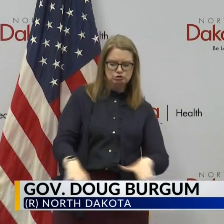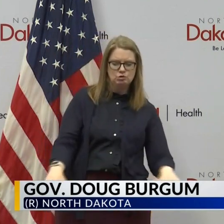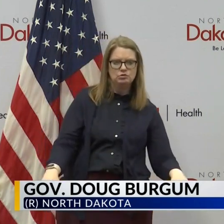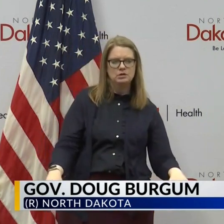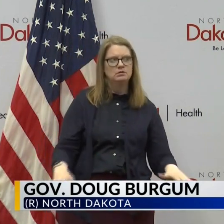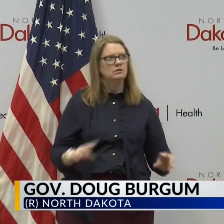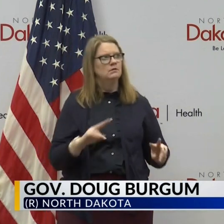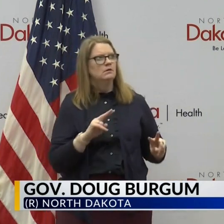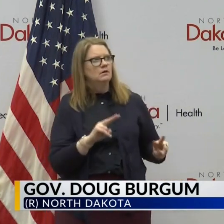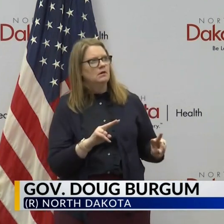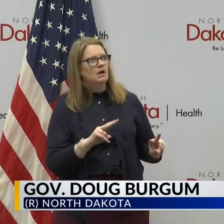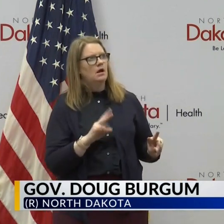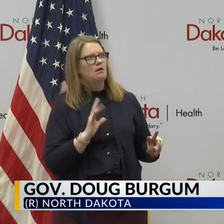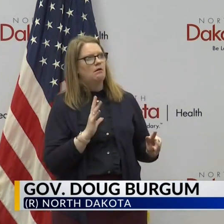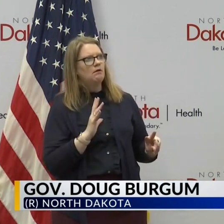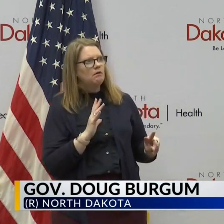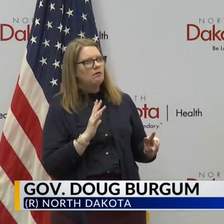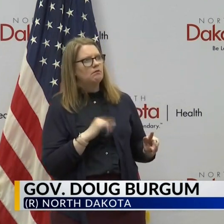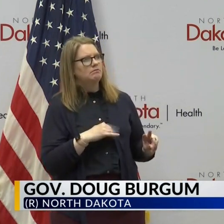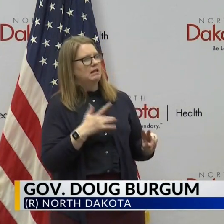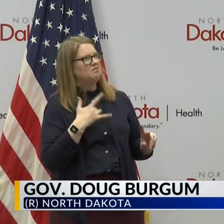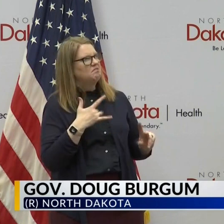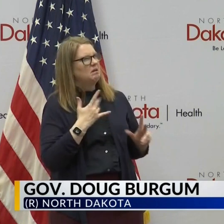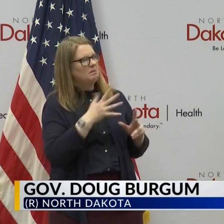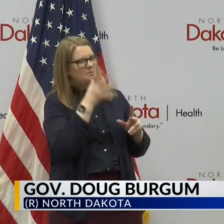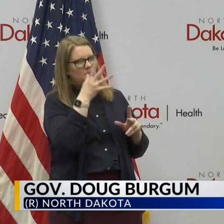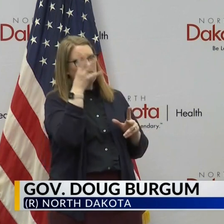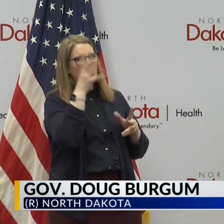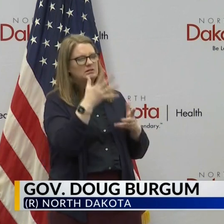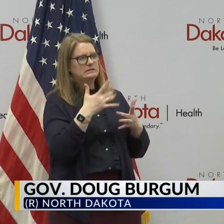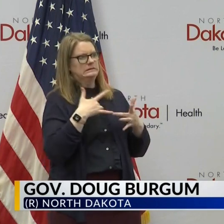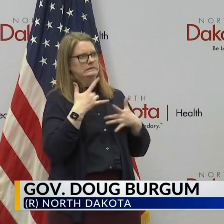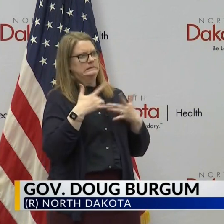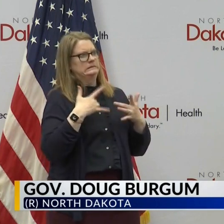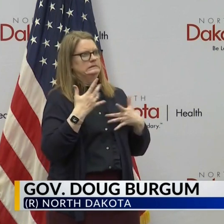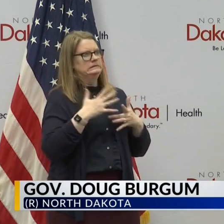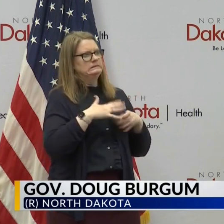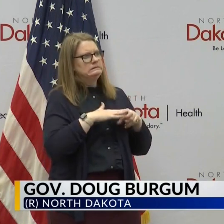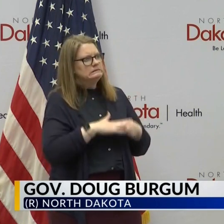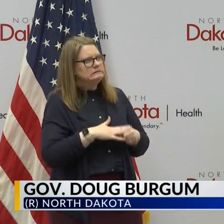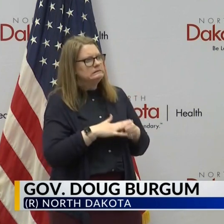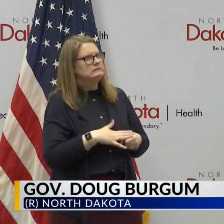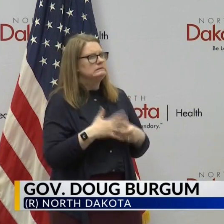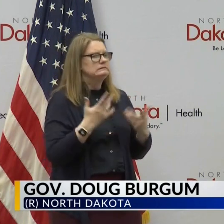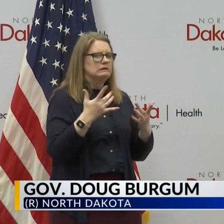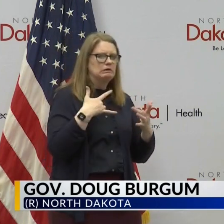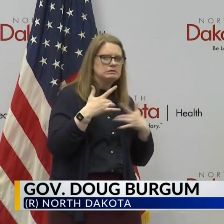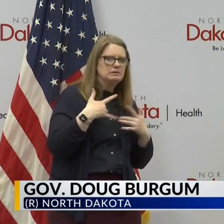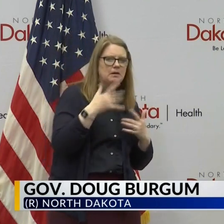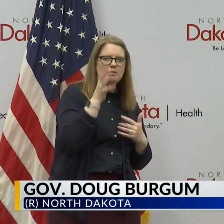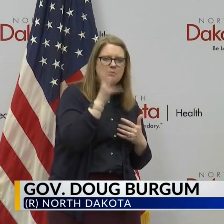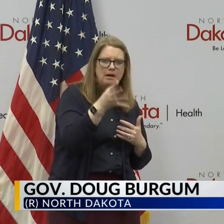AND UNDERSTAND EVERYTHING, BUT LOTS OF STORIES ABOUT HOW CHILDREN MAY BE FEEDING OFF OF